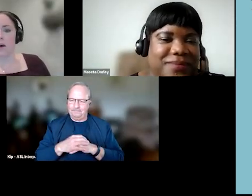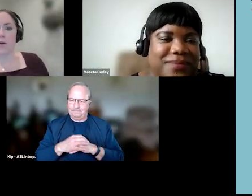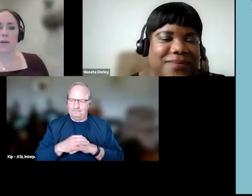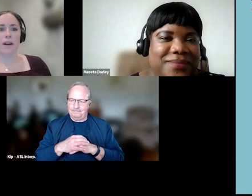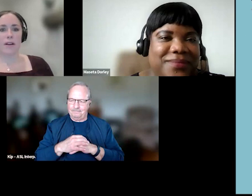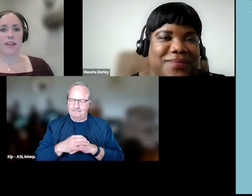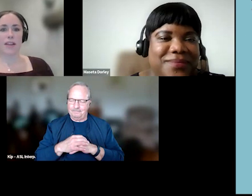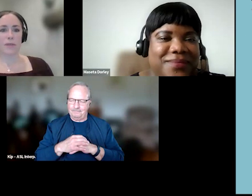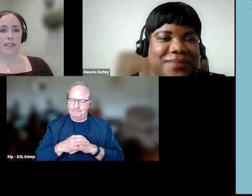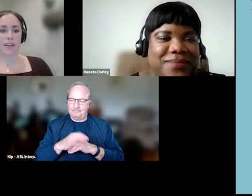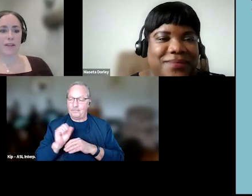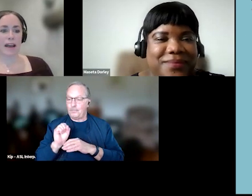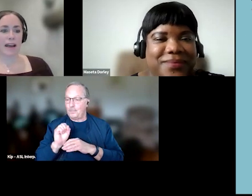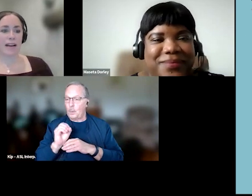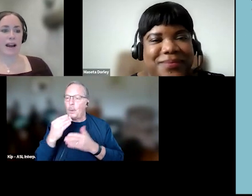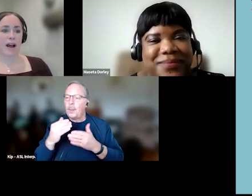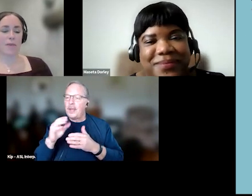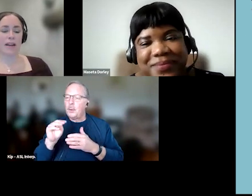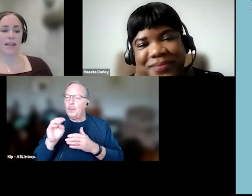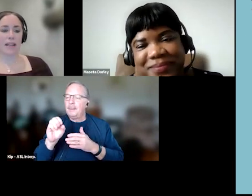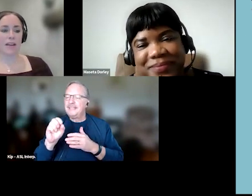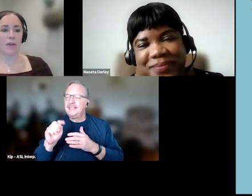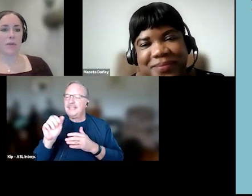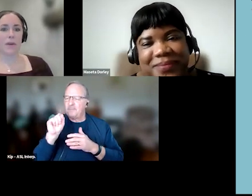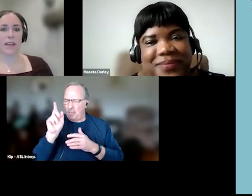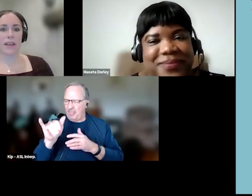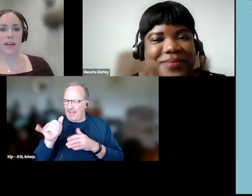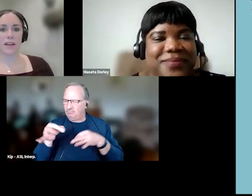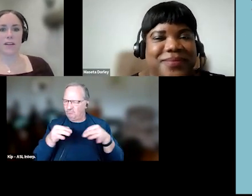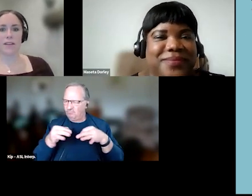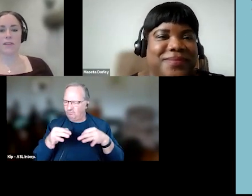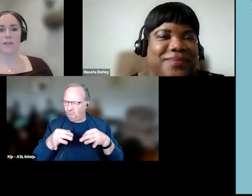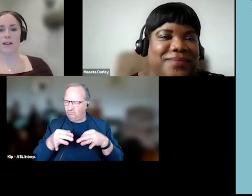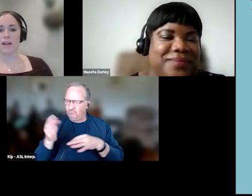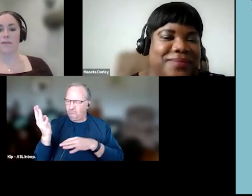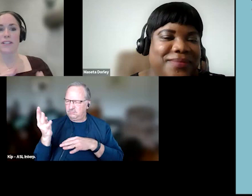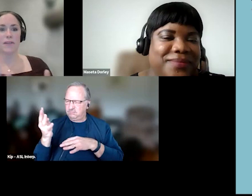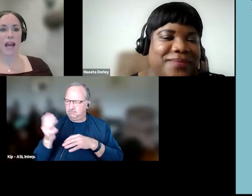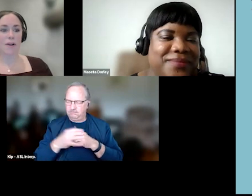So thank you Maseta for that. And I think we, for sake of time,